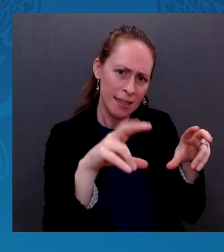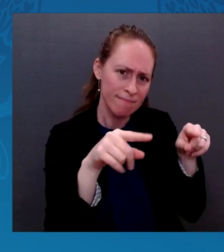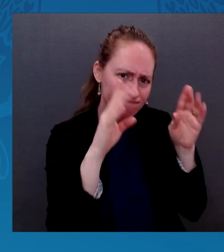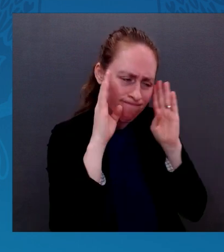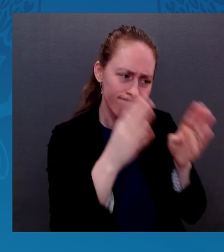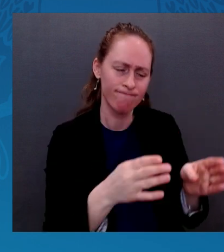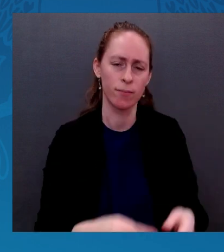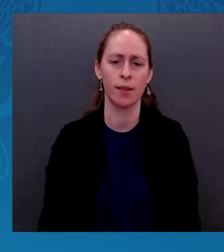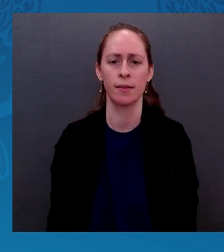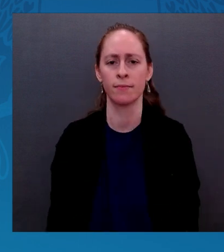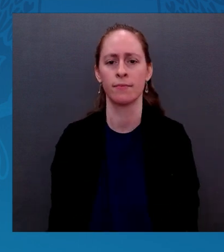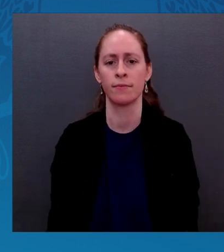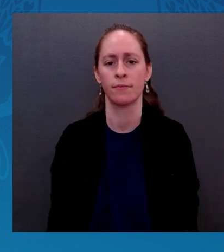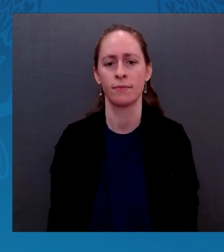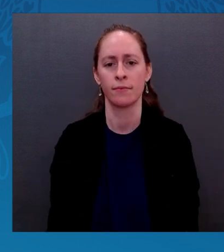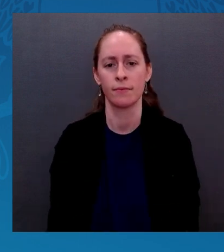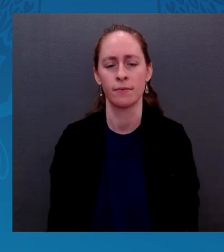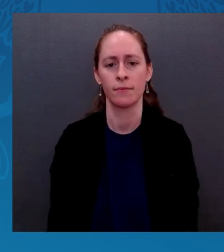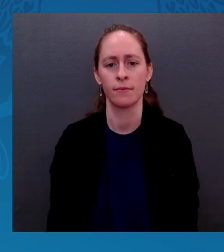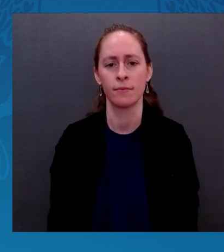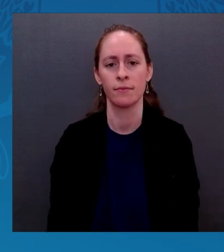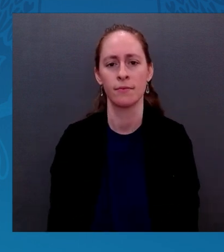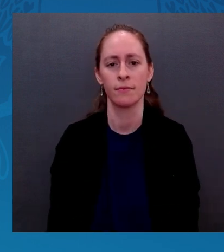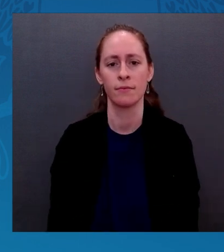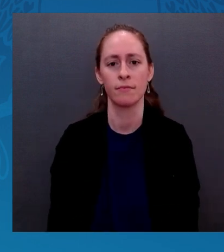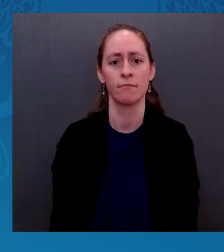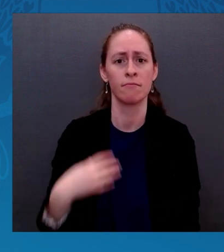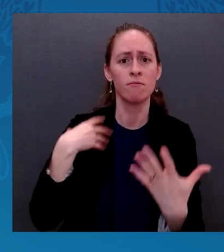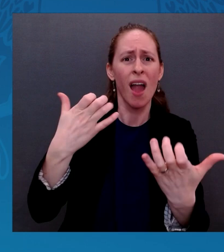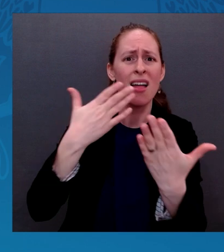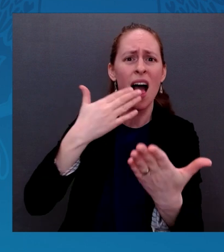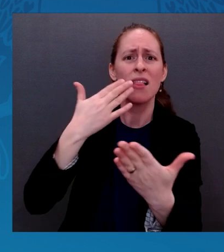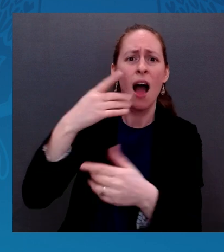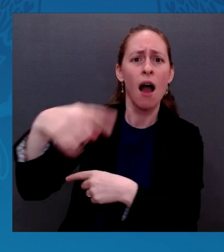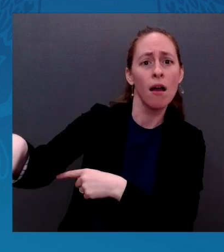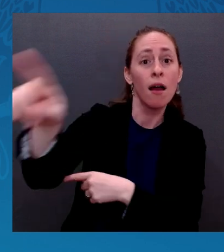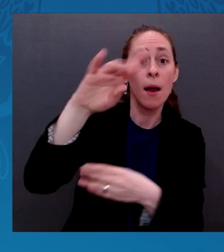I think the elected leaders, I see my dear friend,